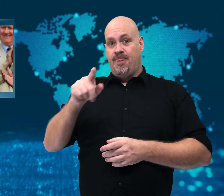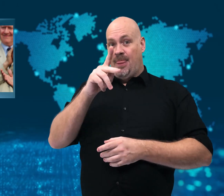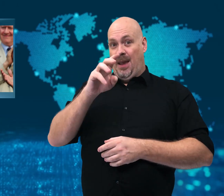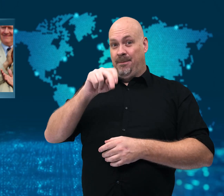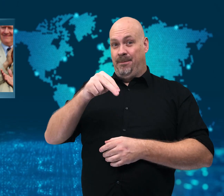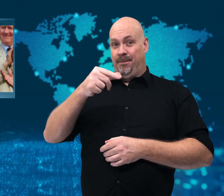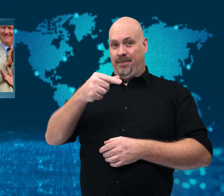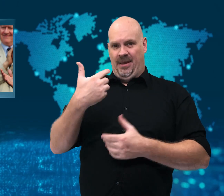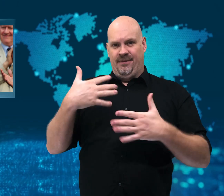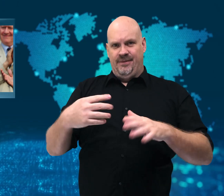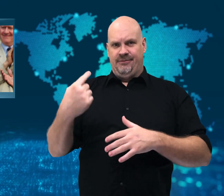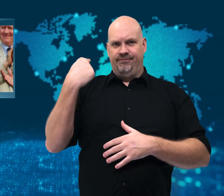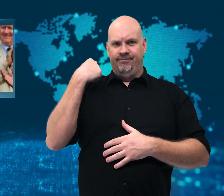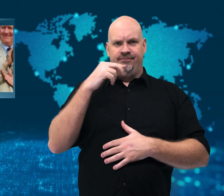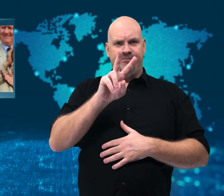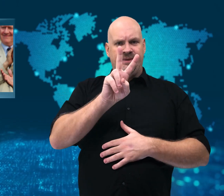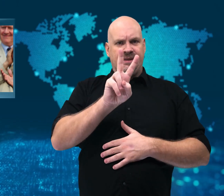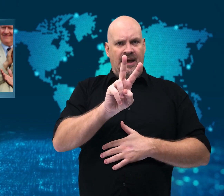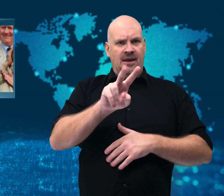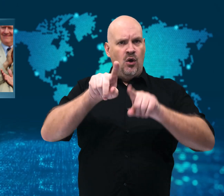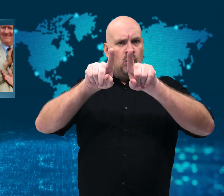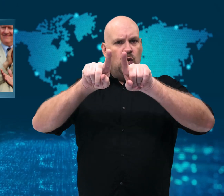On November 2nd,